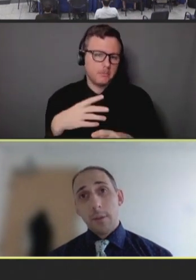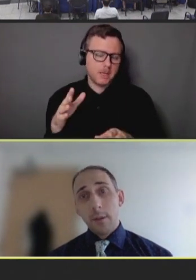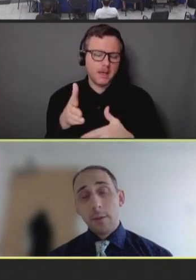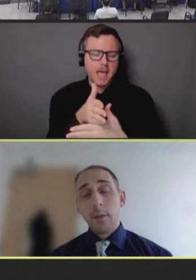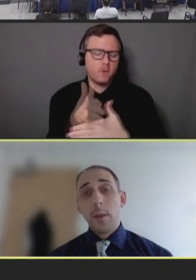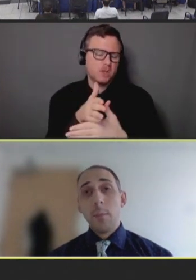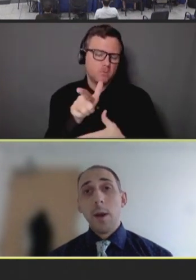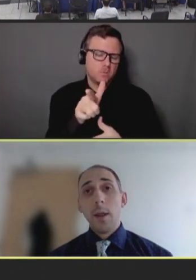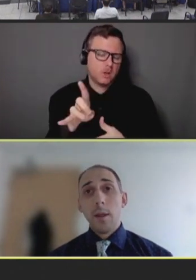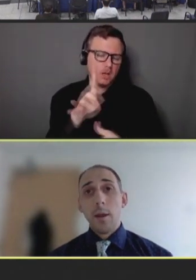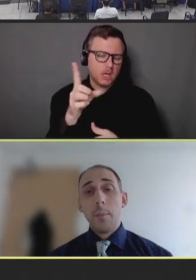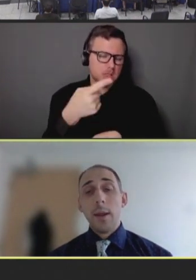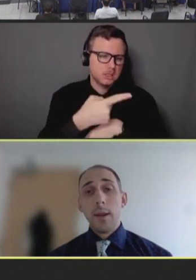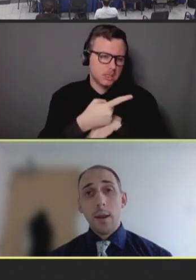second study by Baden et al.